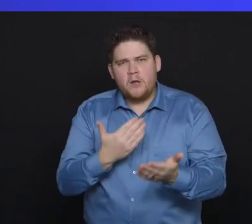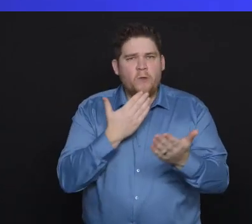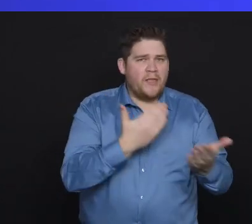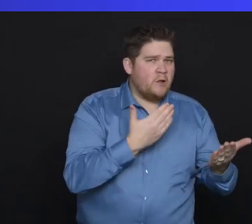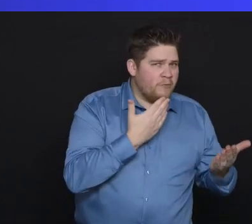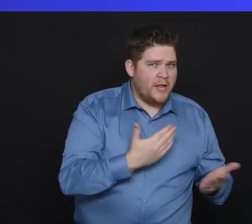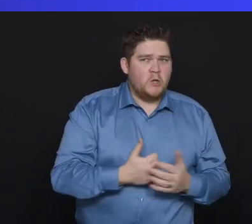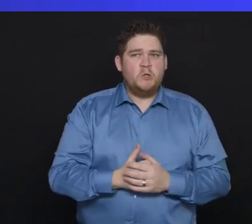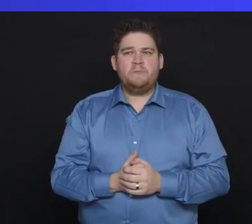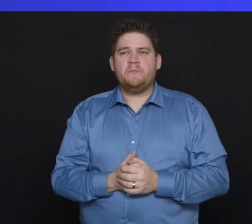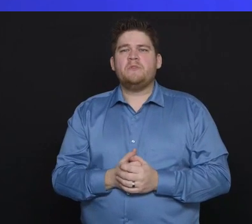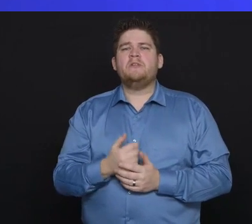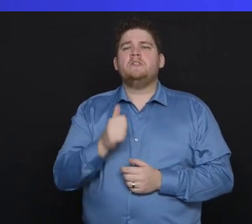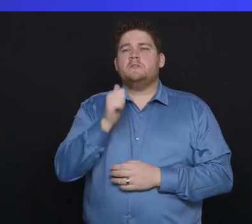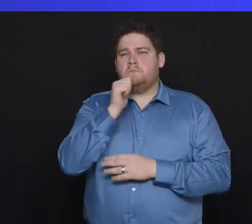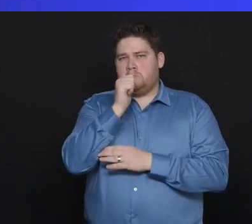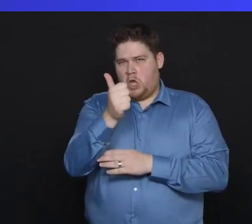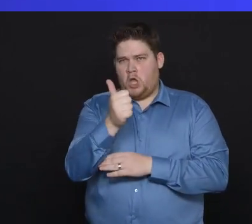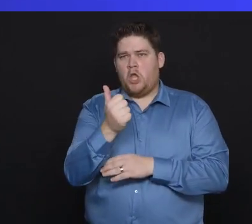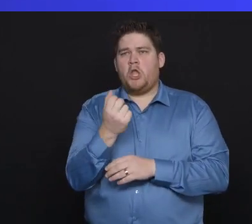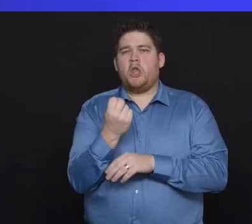at 3:00 on cases for today.